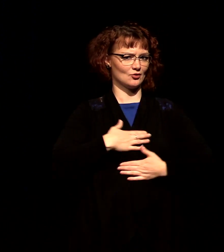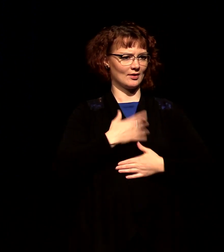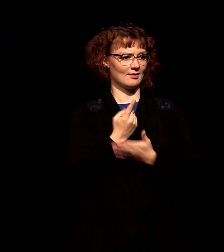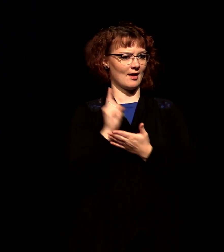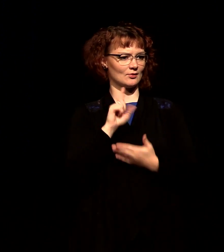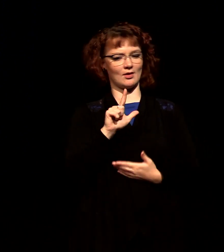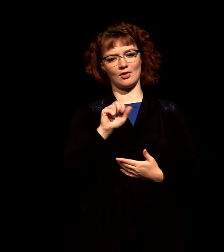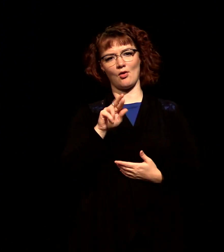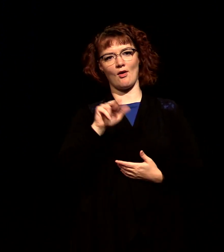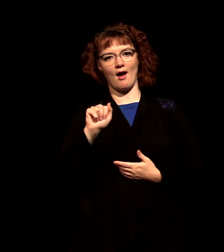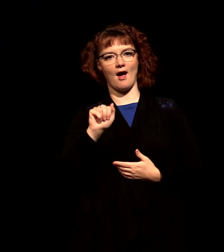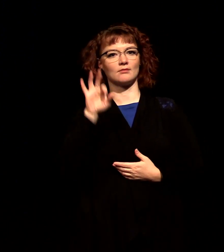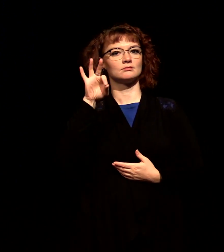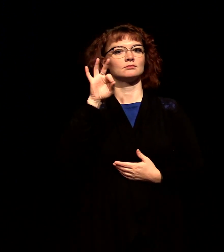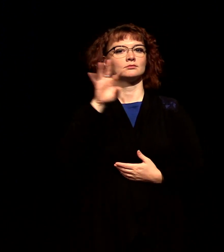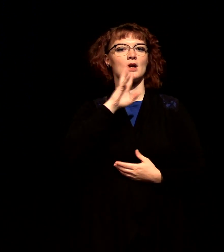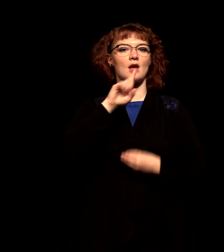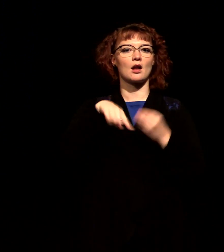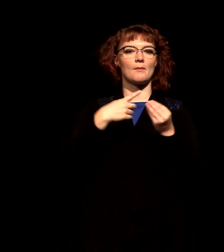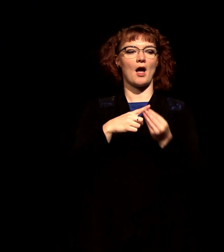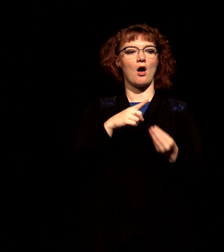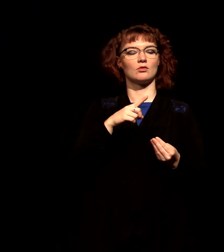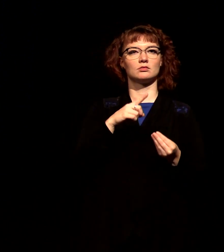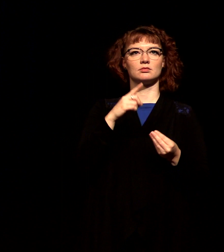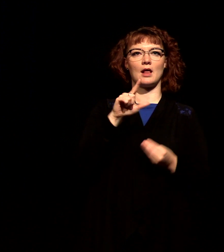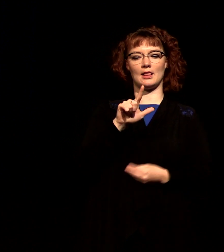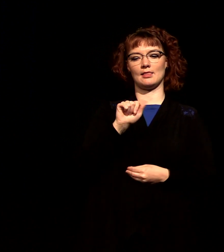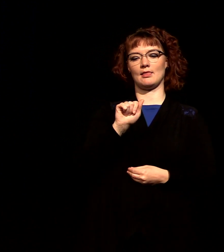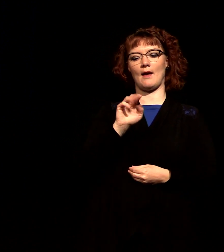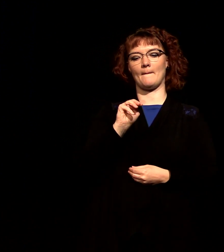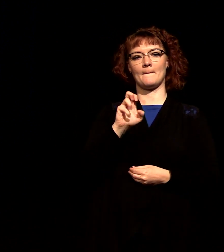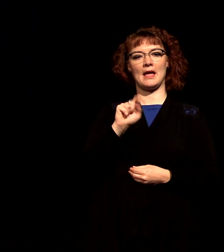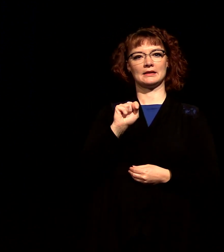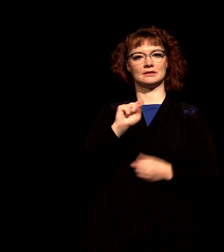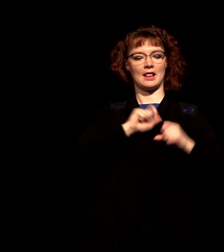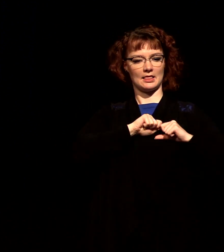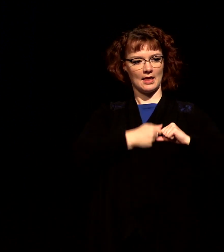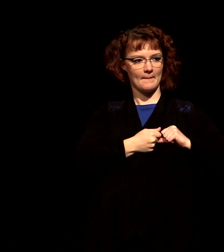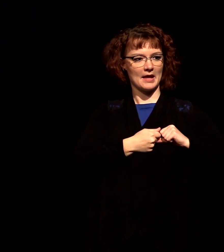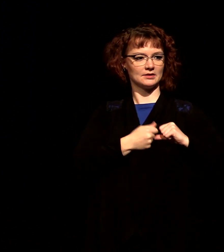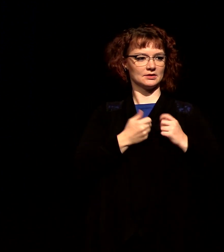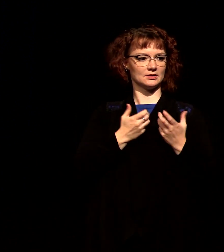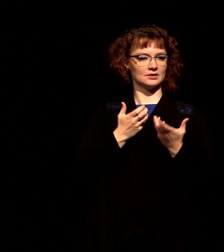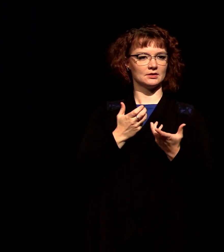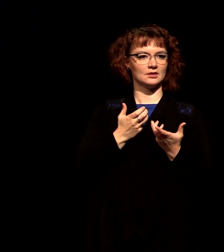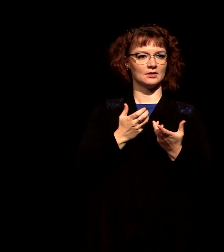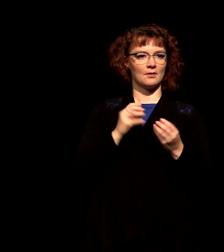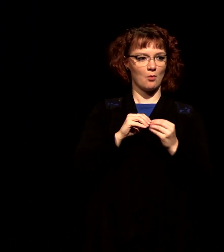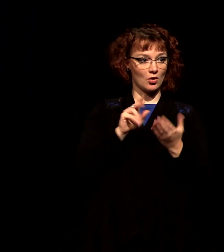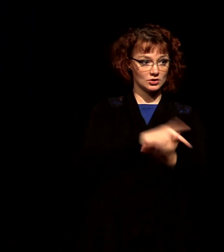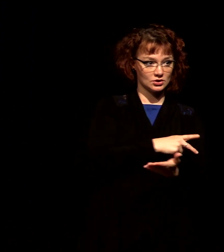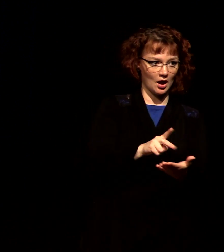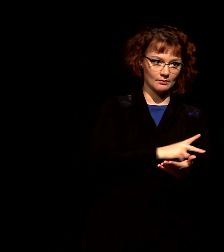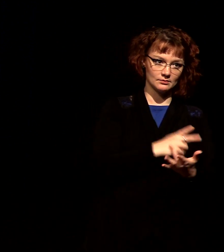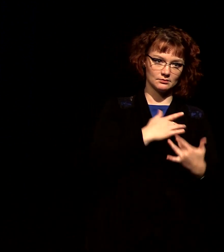incredible job talking to us about the idea of lament the majority of the Psalms. More psalms are lament Psalms and any